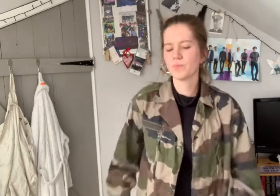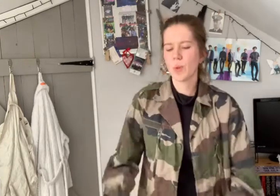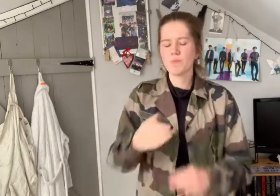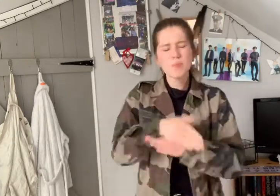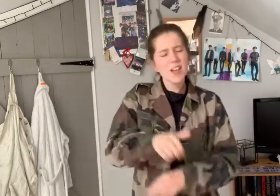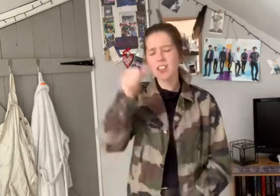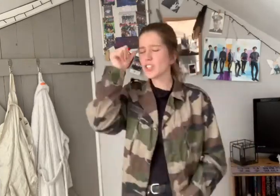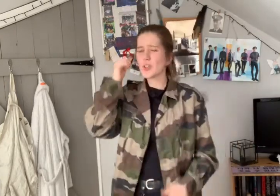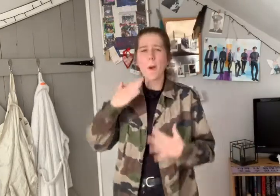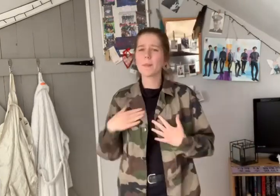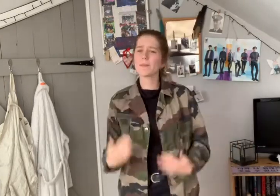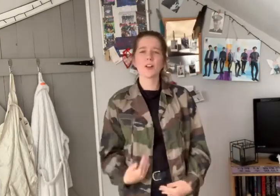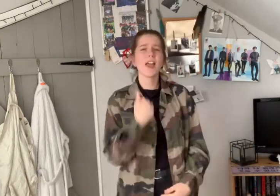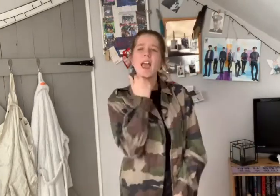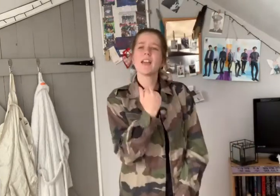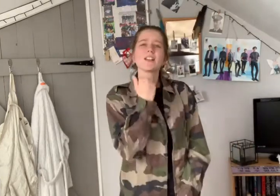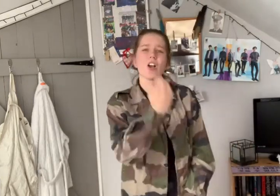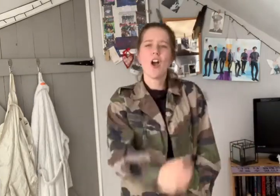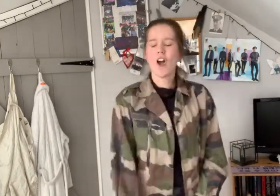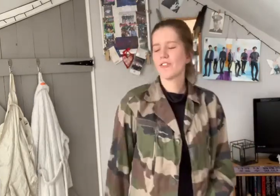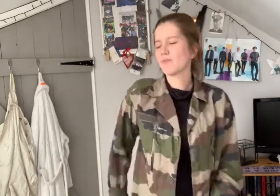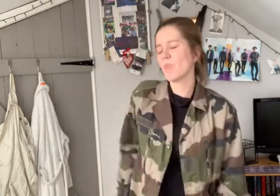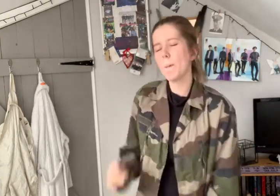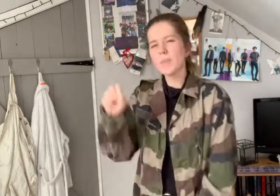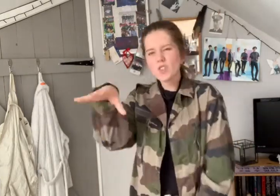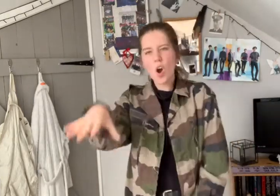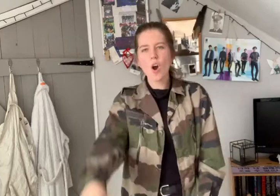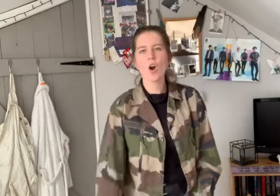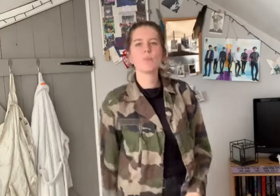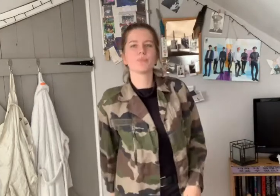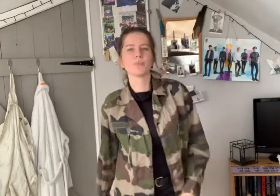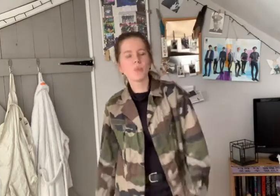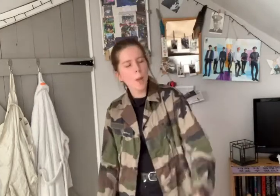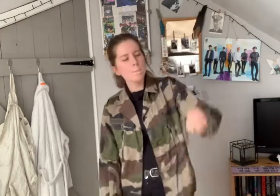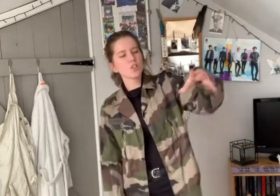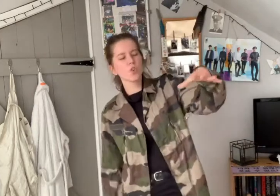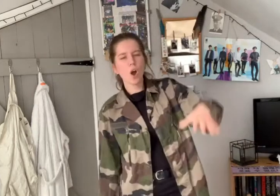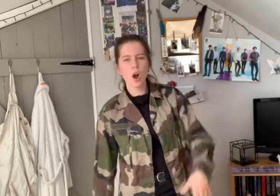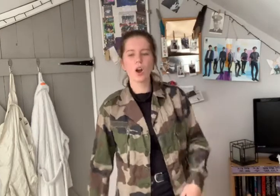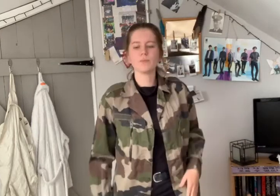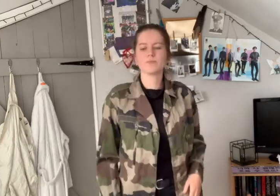Too busy you know my body ain't enuff MIC drop